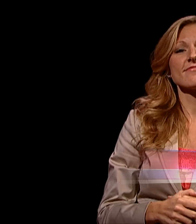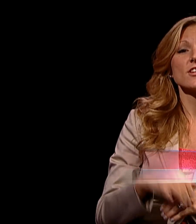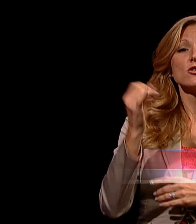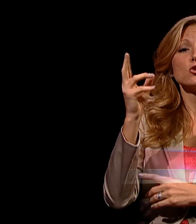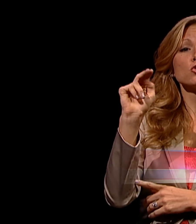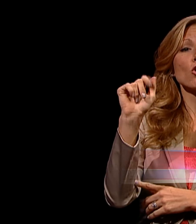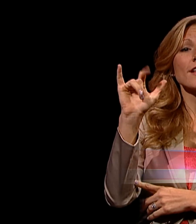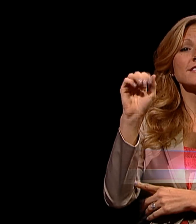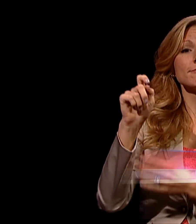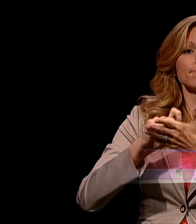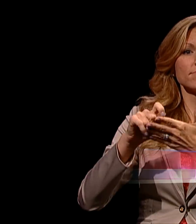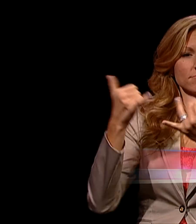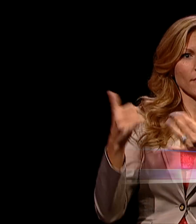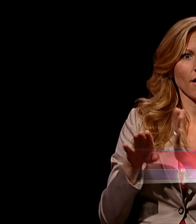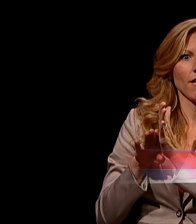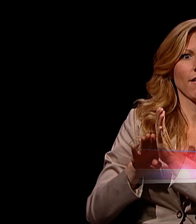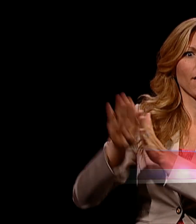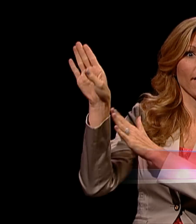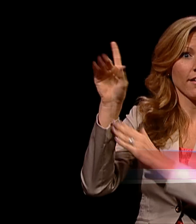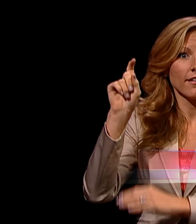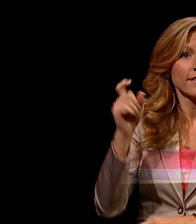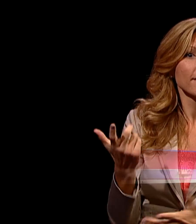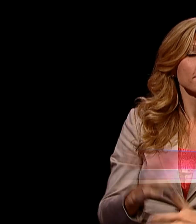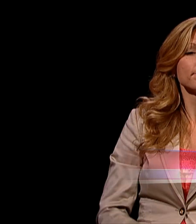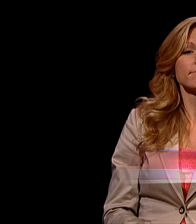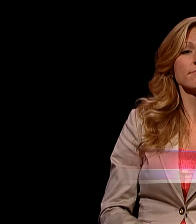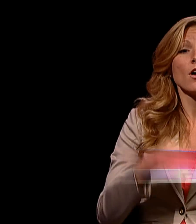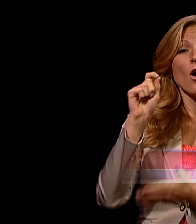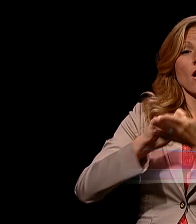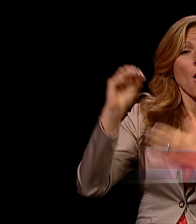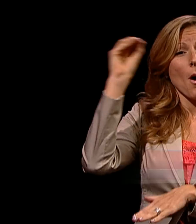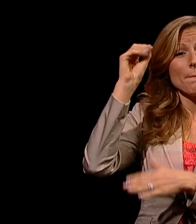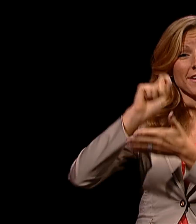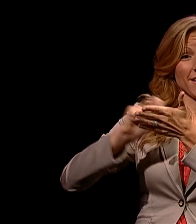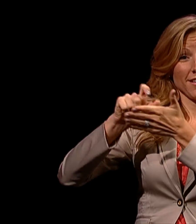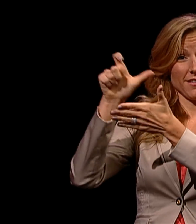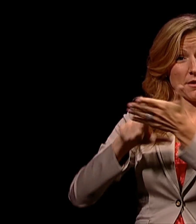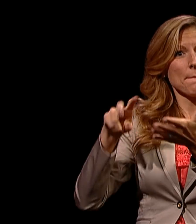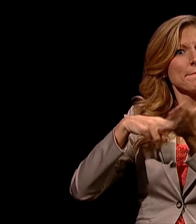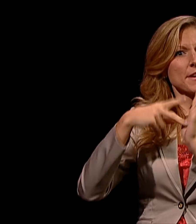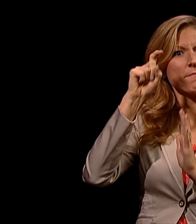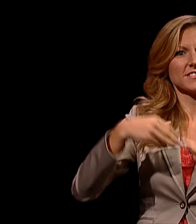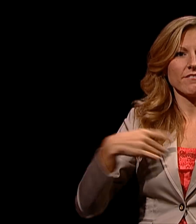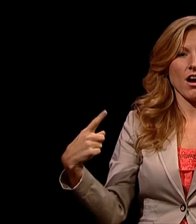Is the Newspaper business dead? Is journalism going through a rebirth?